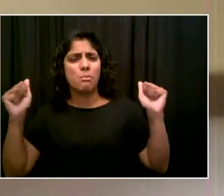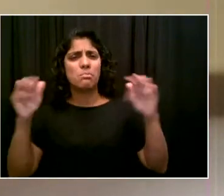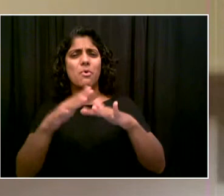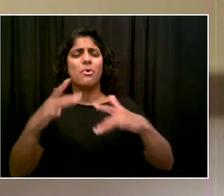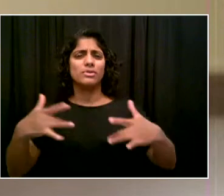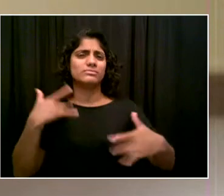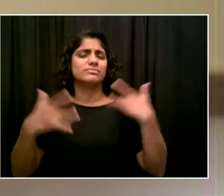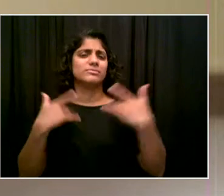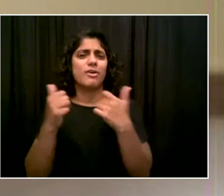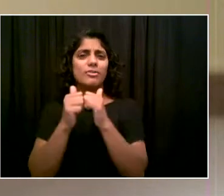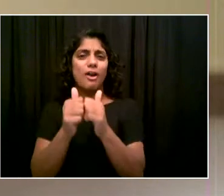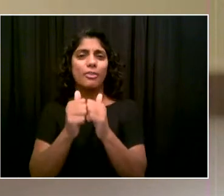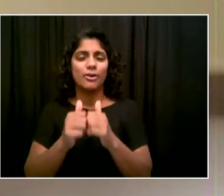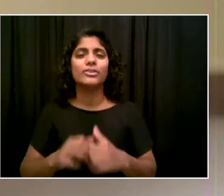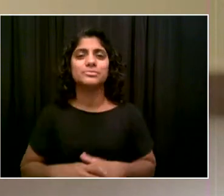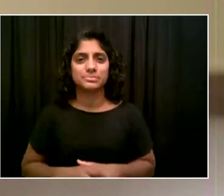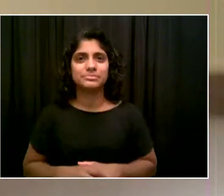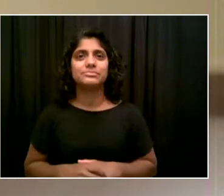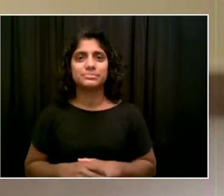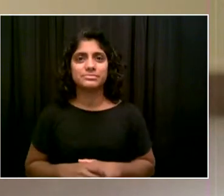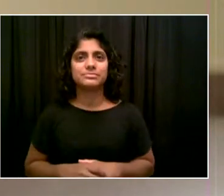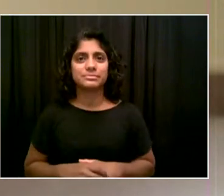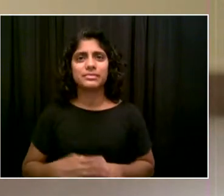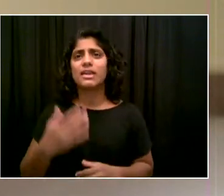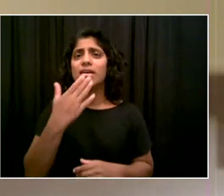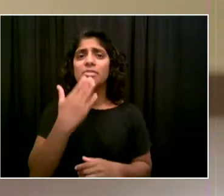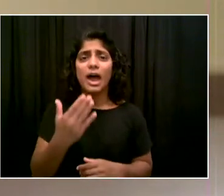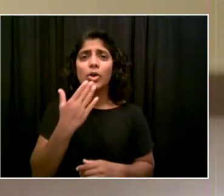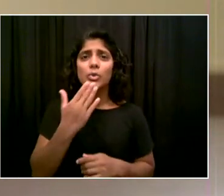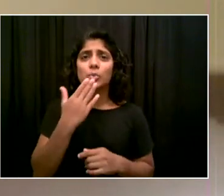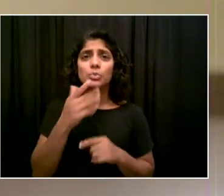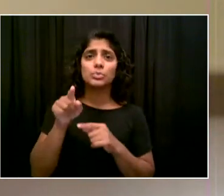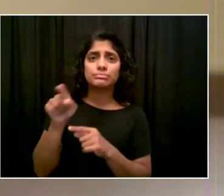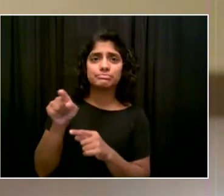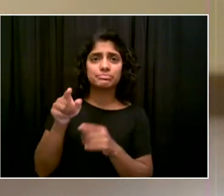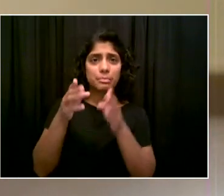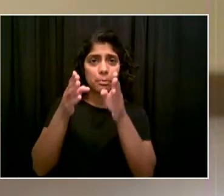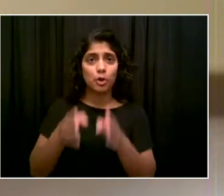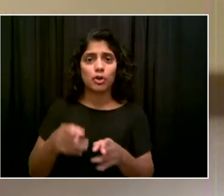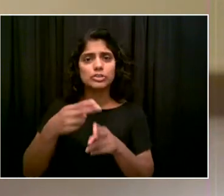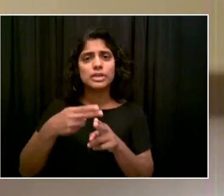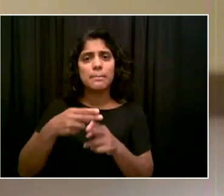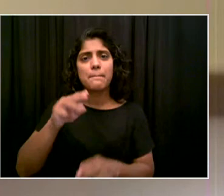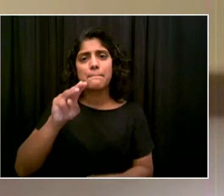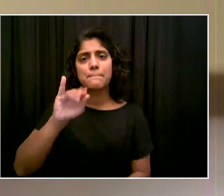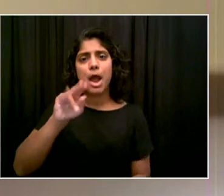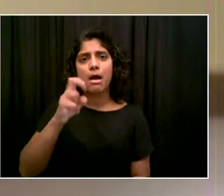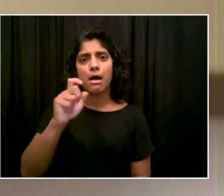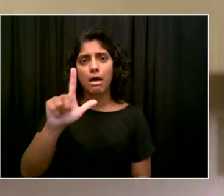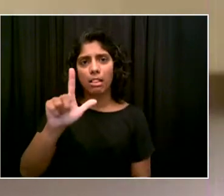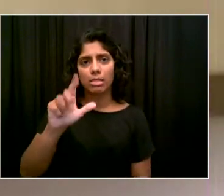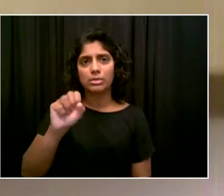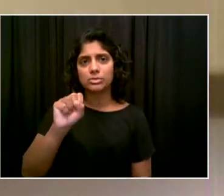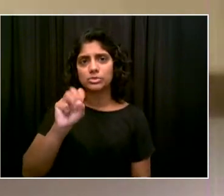THANK MR.